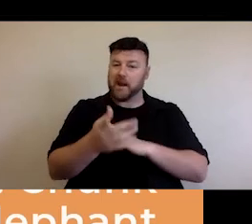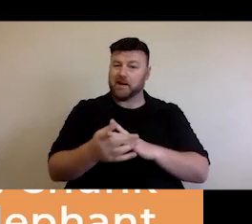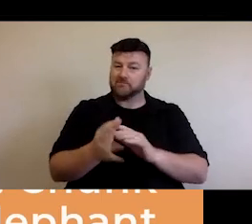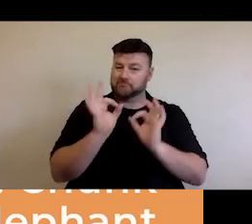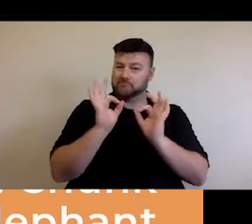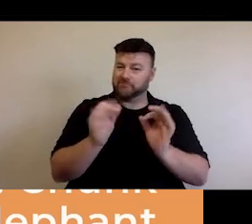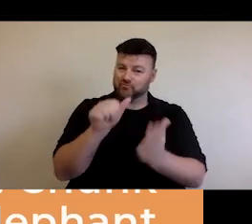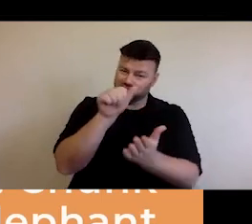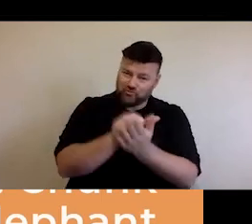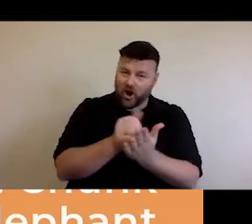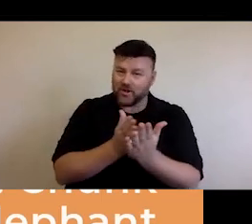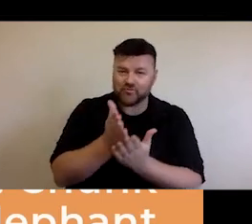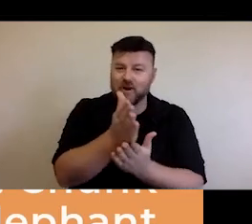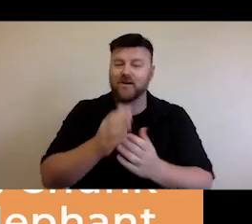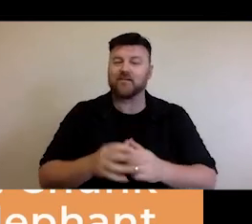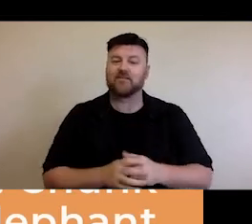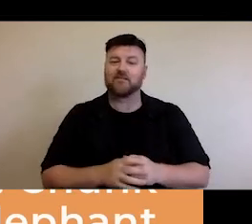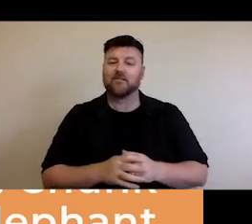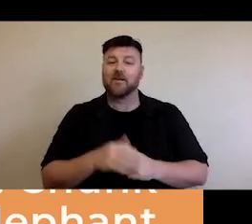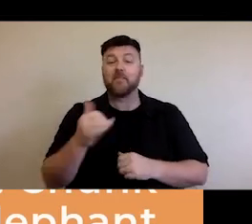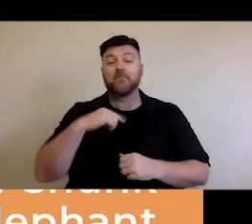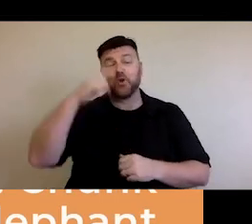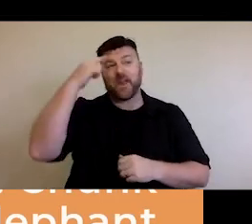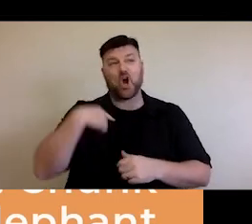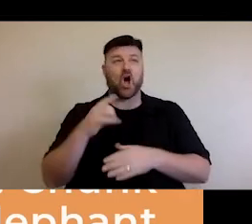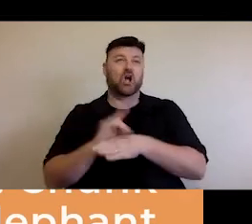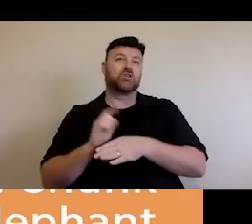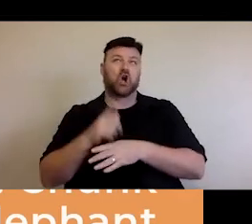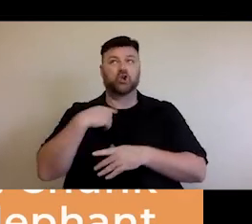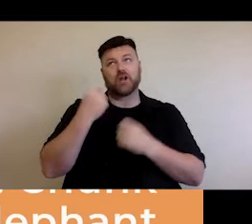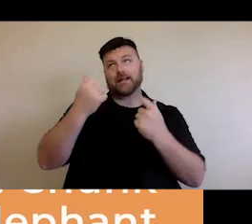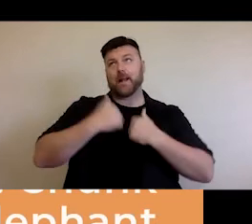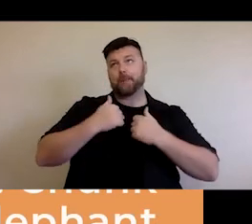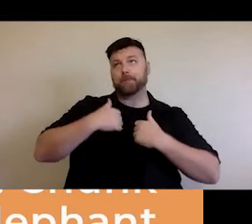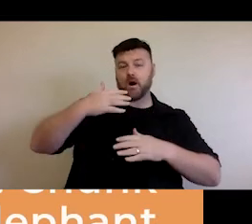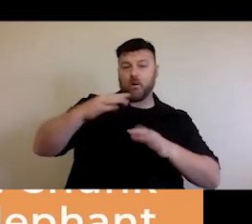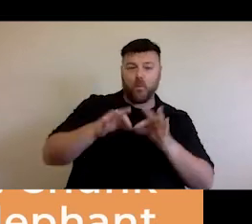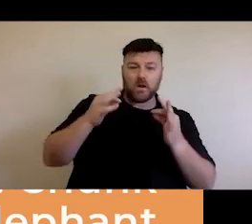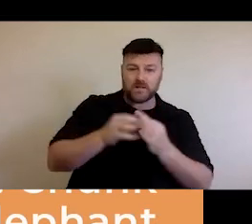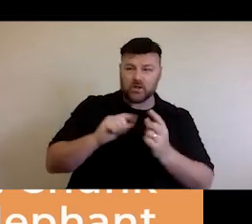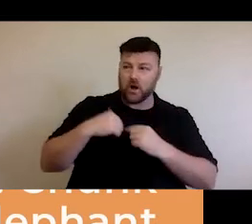And this might sound to you like a consultant talking who doesn't understand your operational pressures. But believe me, right